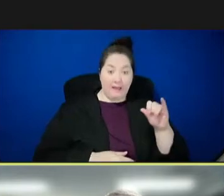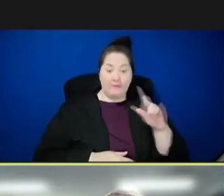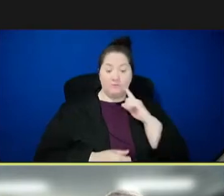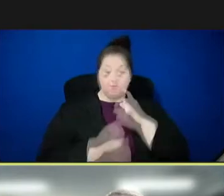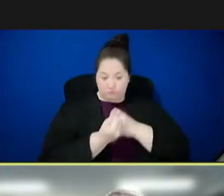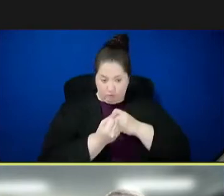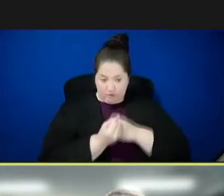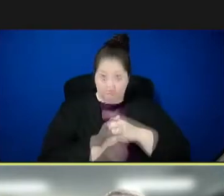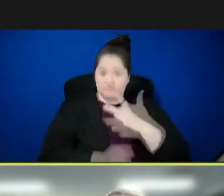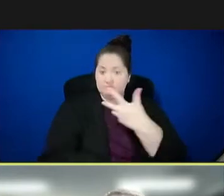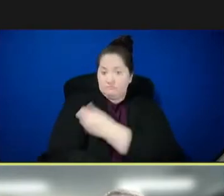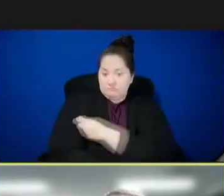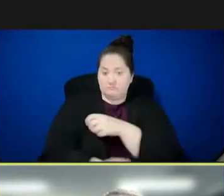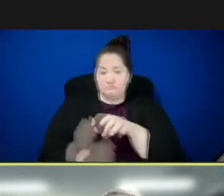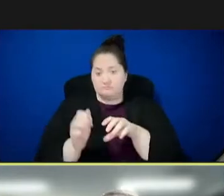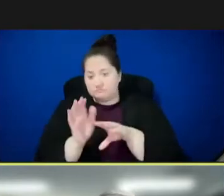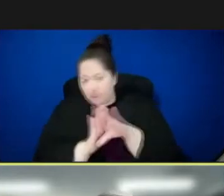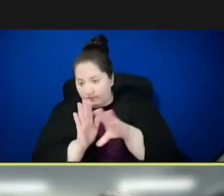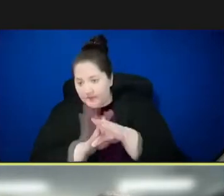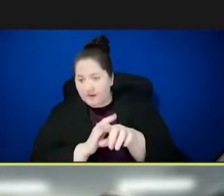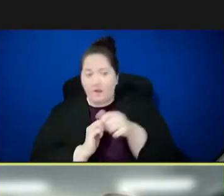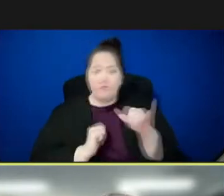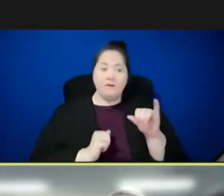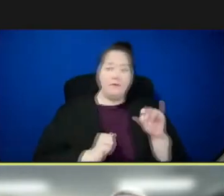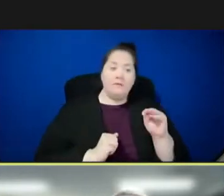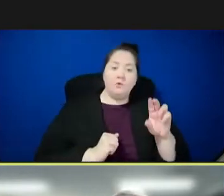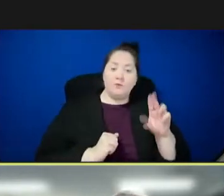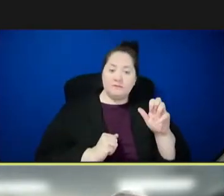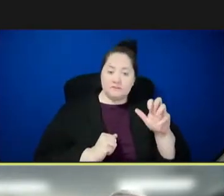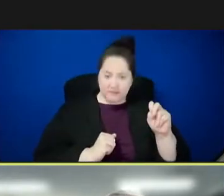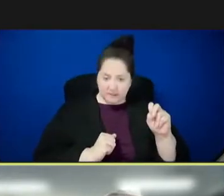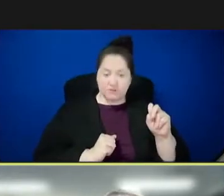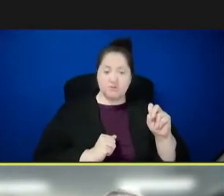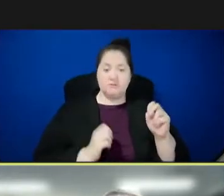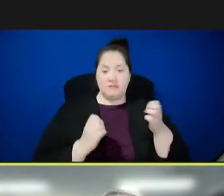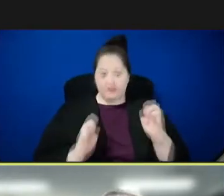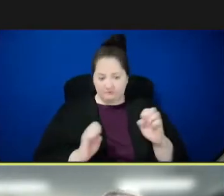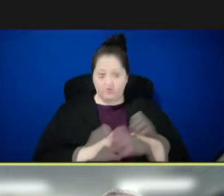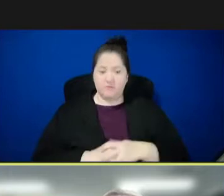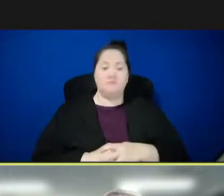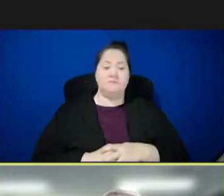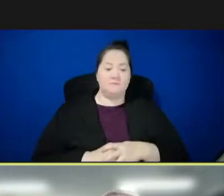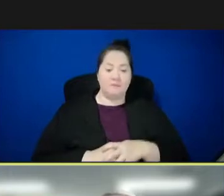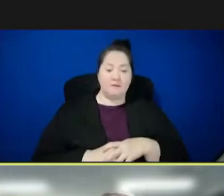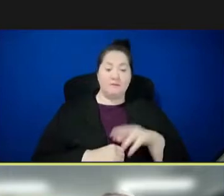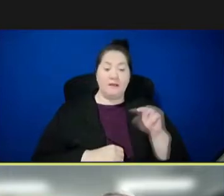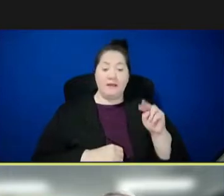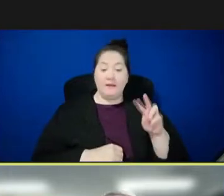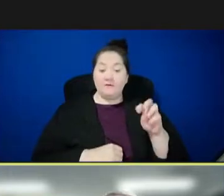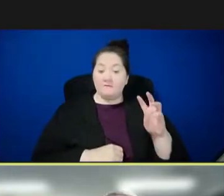immunization efforts. This work supports the NVAC charge on vaccine innovation, as well as potential